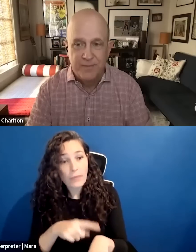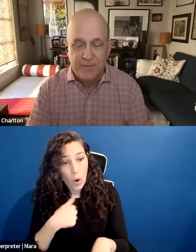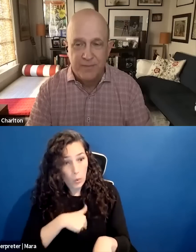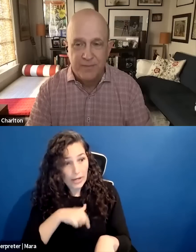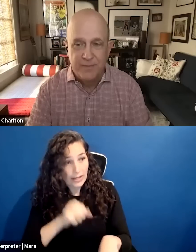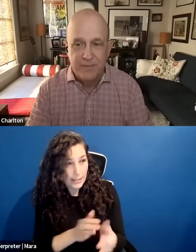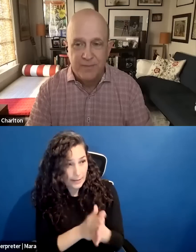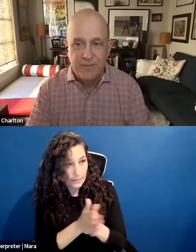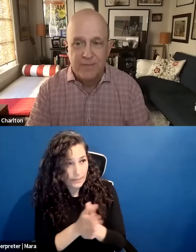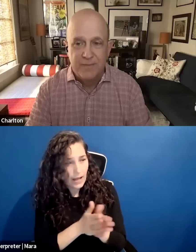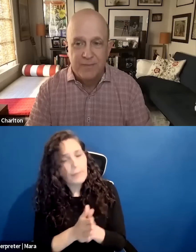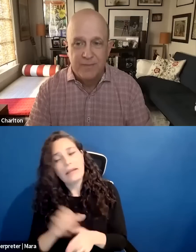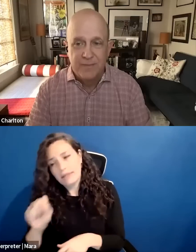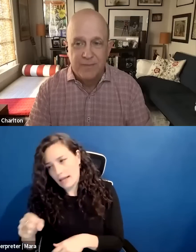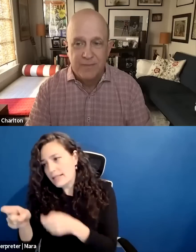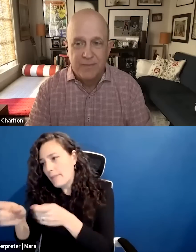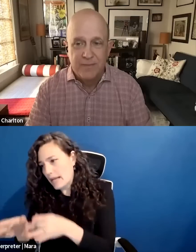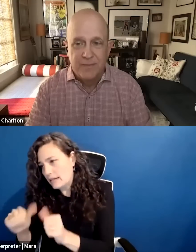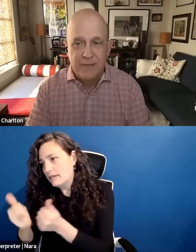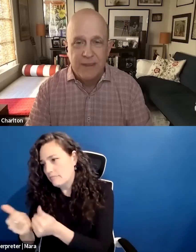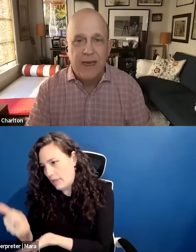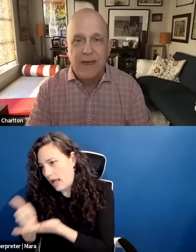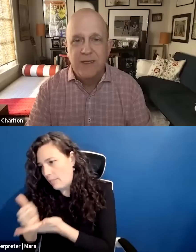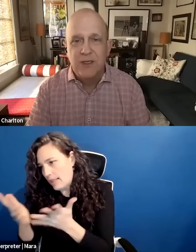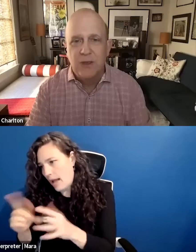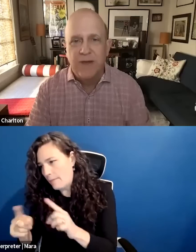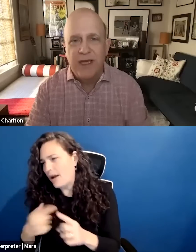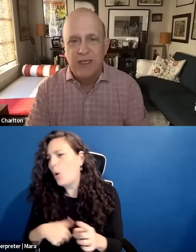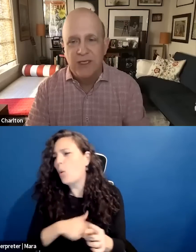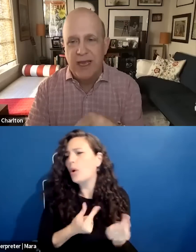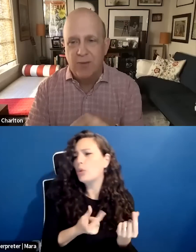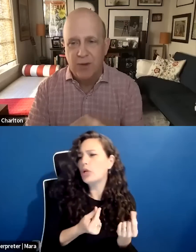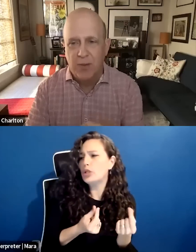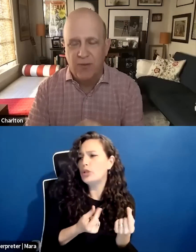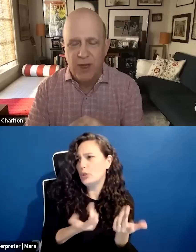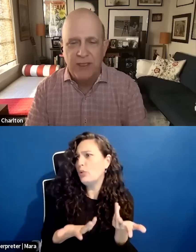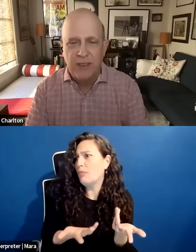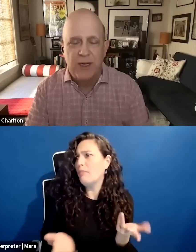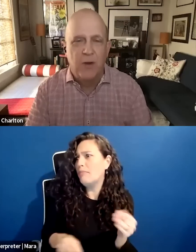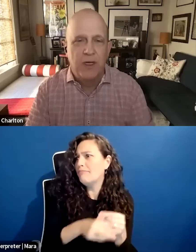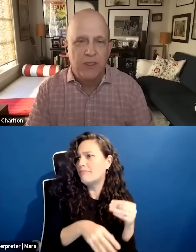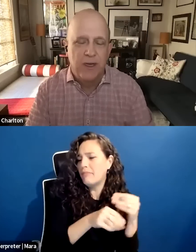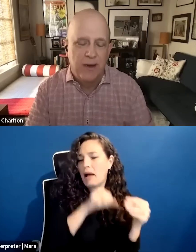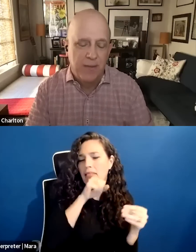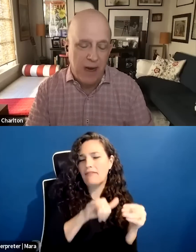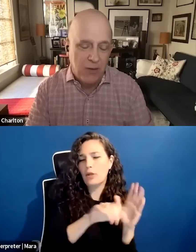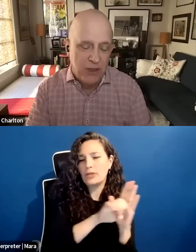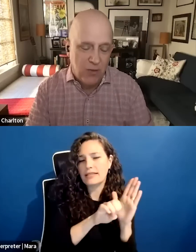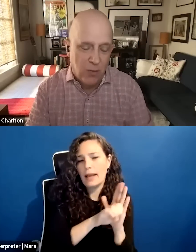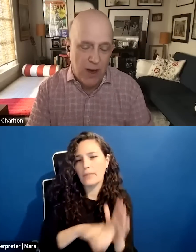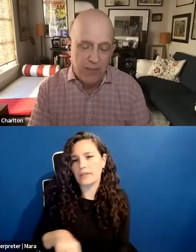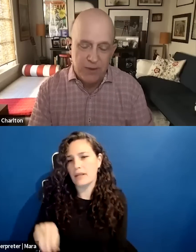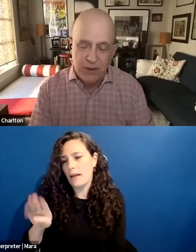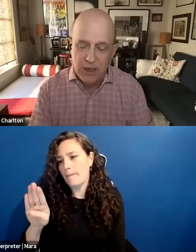So I love those examples. Yeah, and if I can just add real quick, re-ask you another question, I always think reps,